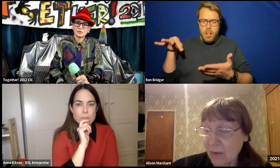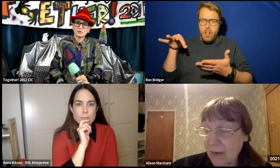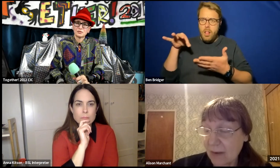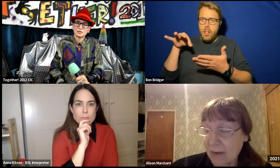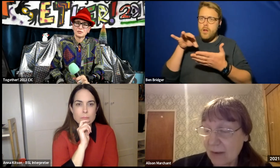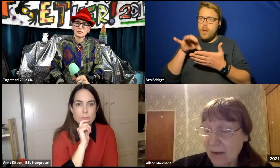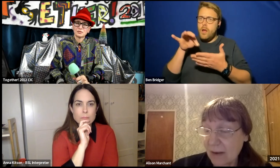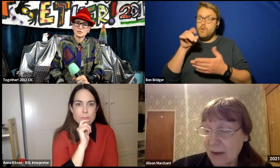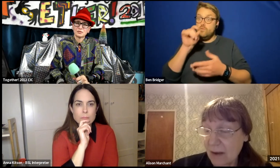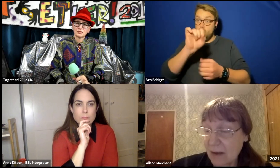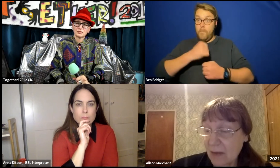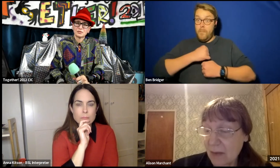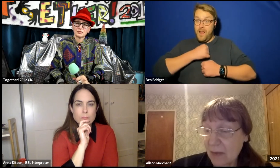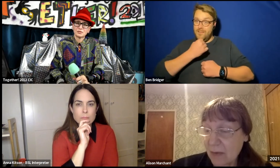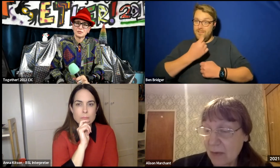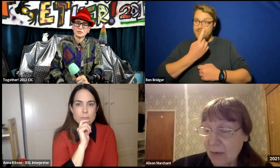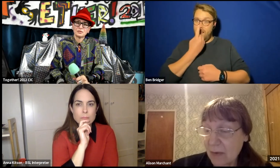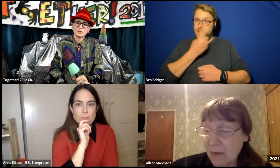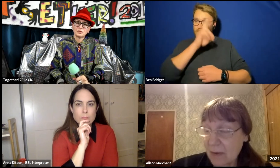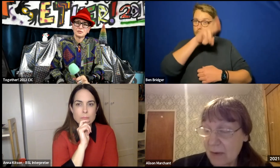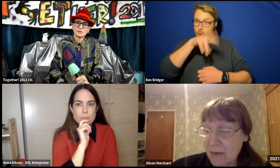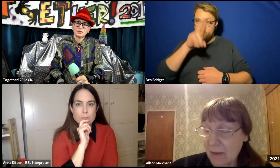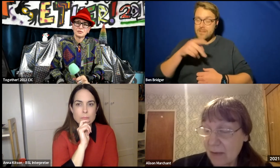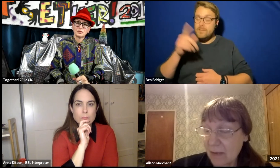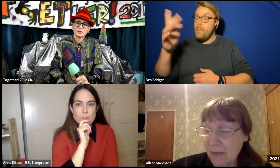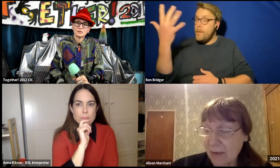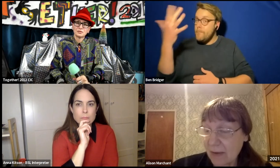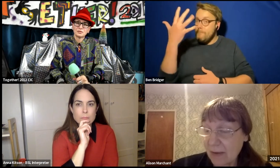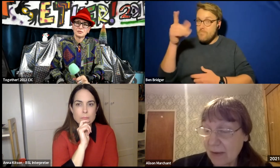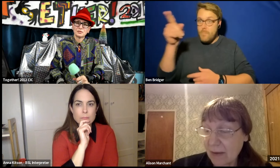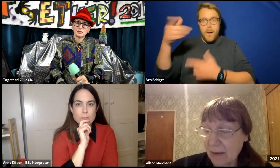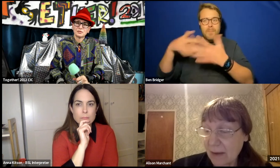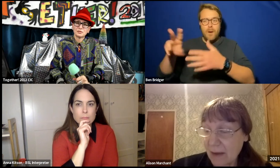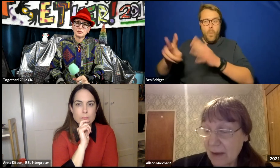The mirror organises everything